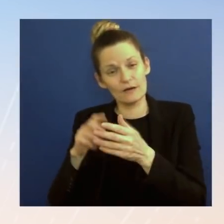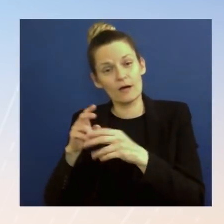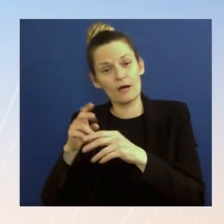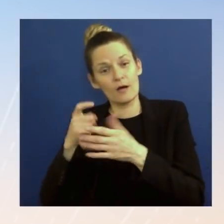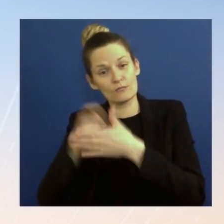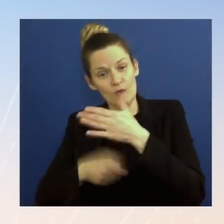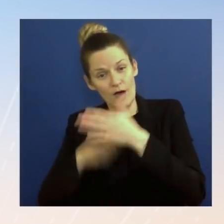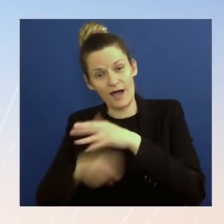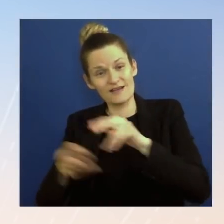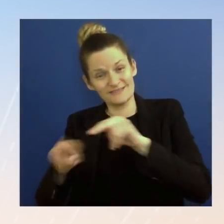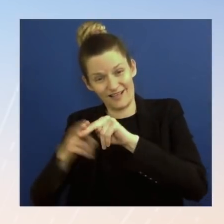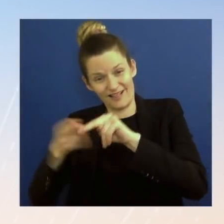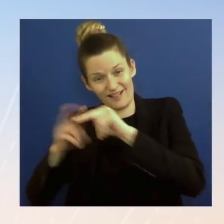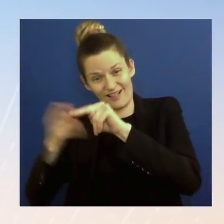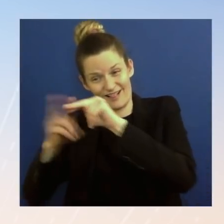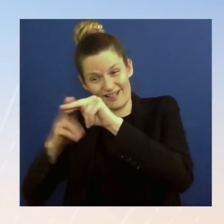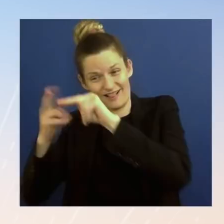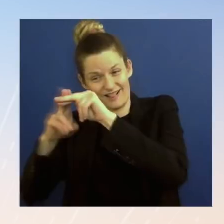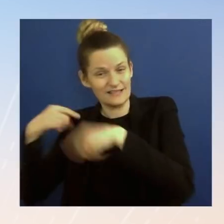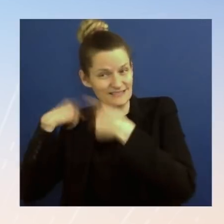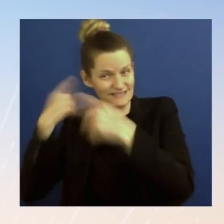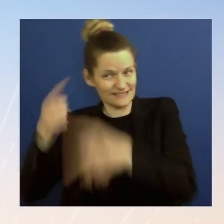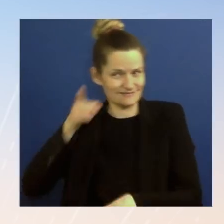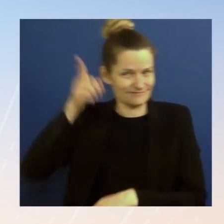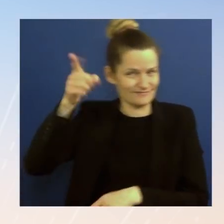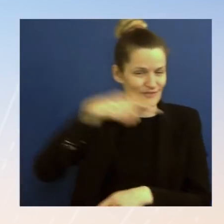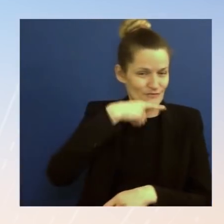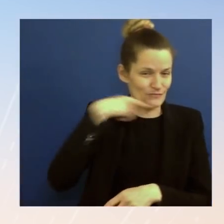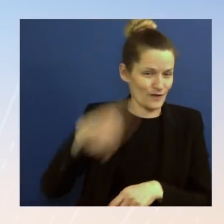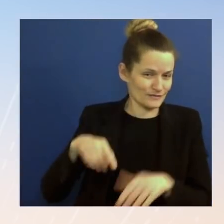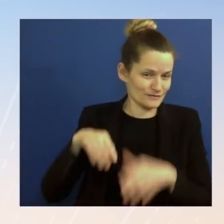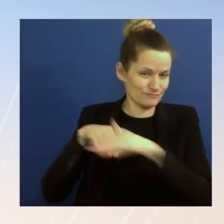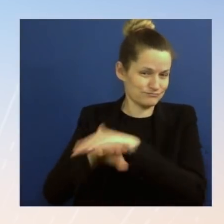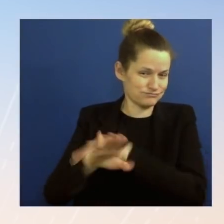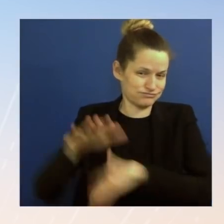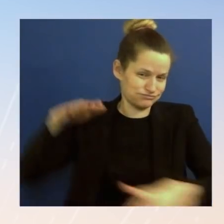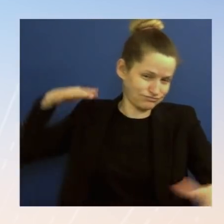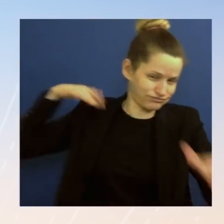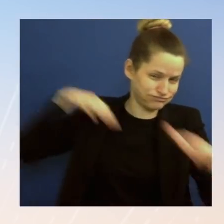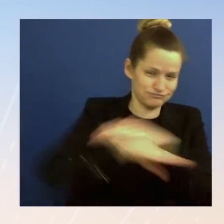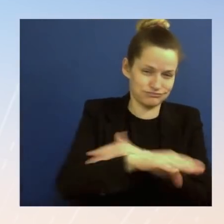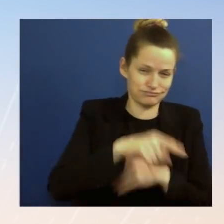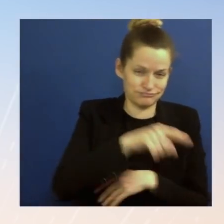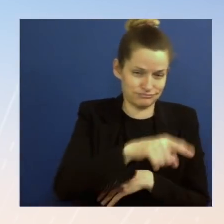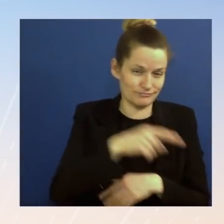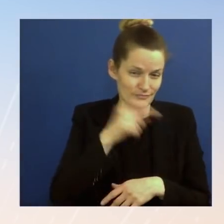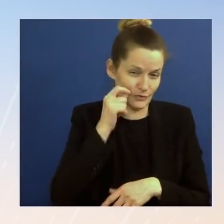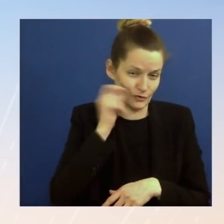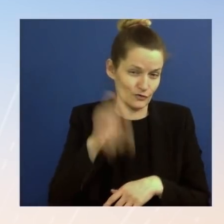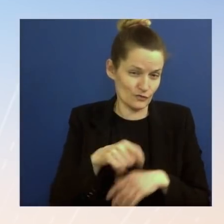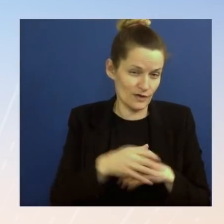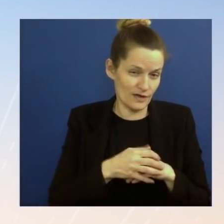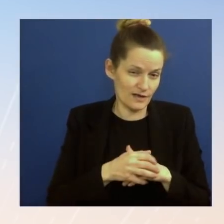But in terms of how far -- you know, we still believe it will continue to go up, but we're trying to take steps we can take to mitigate that and reduce it.